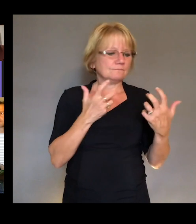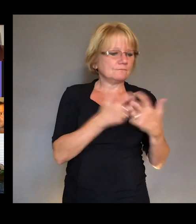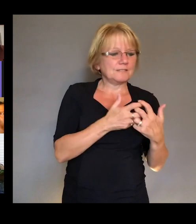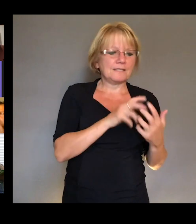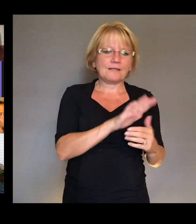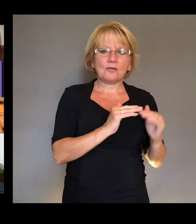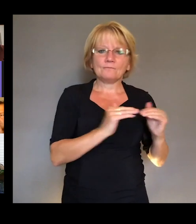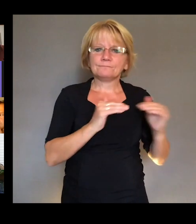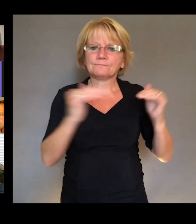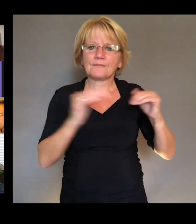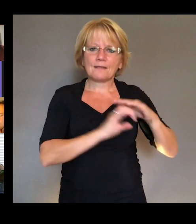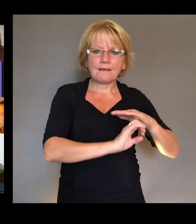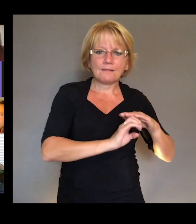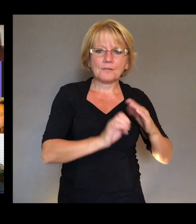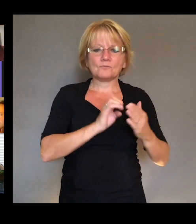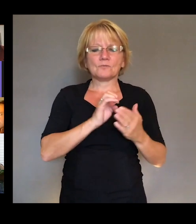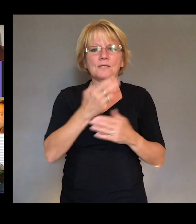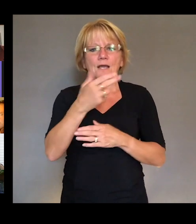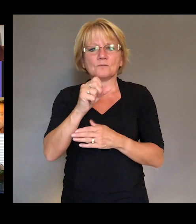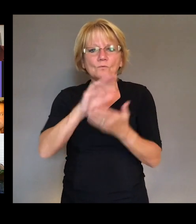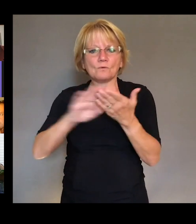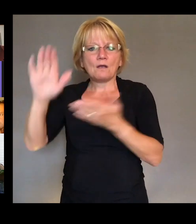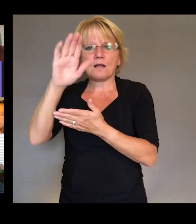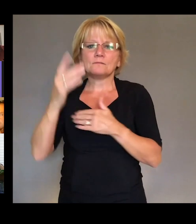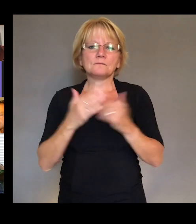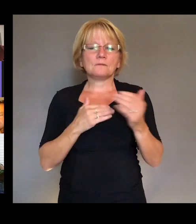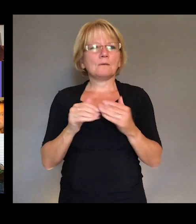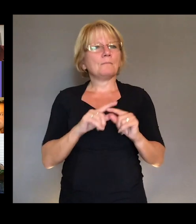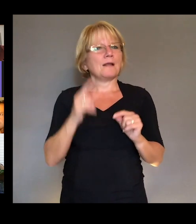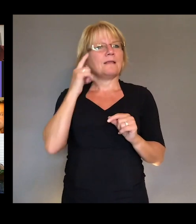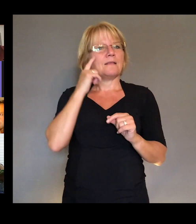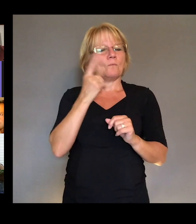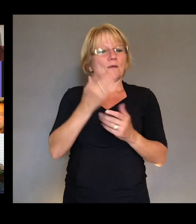or whether they're in high school or college. But I think that's something that often gets forgotten